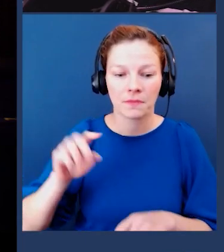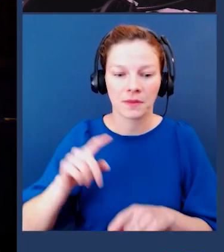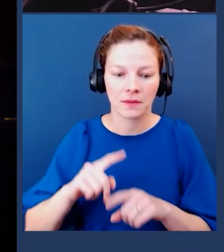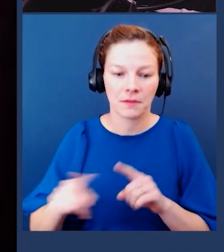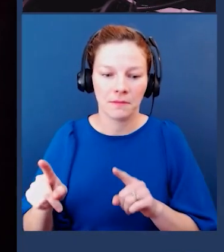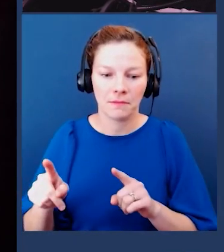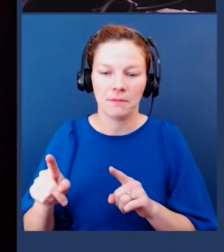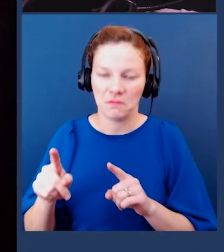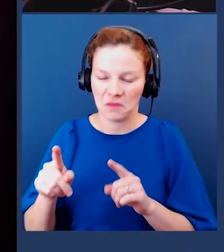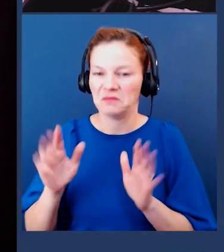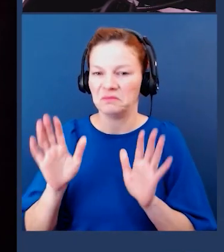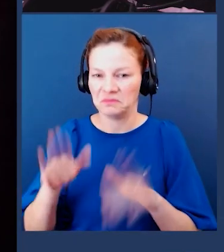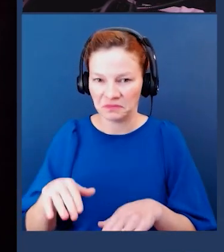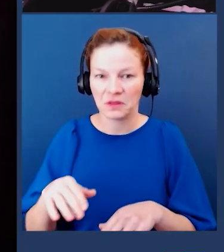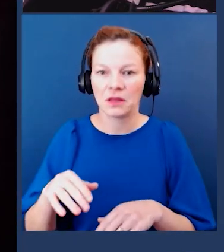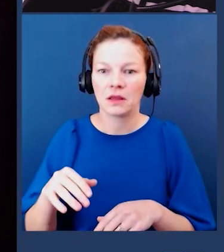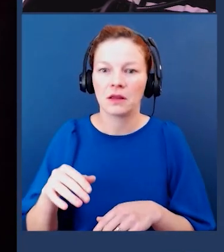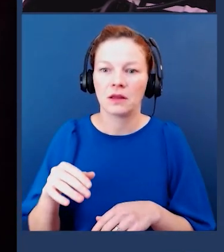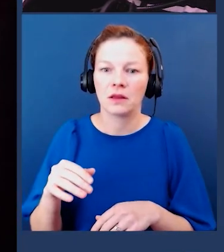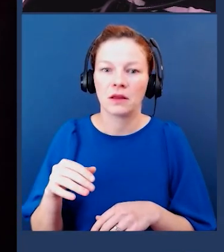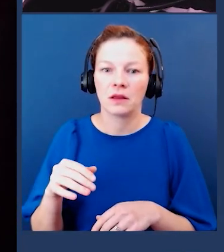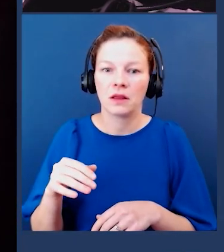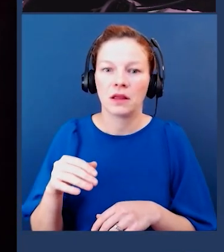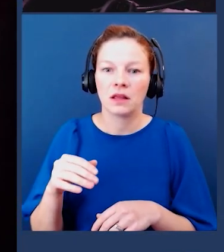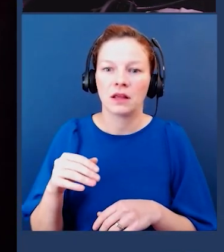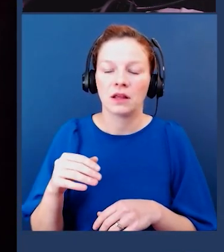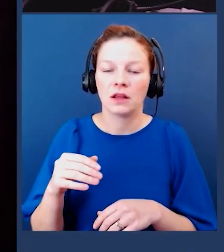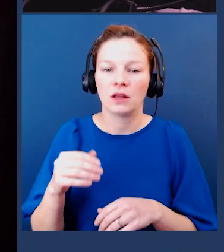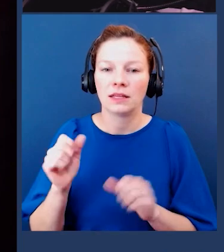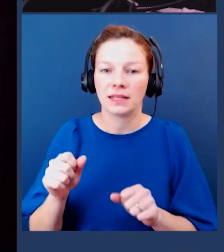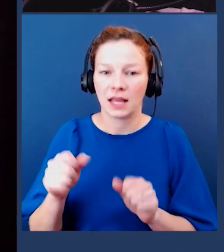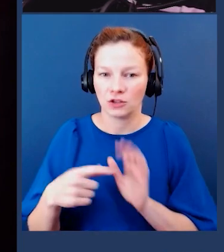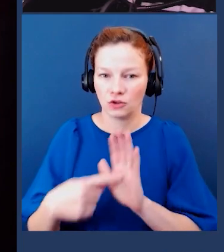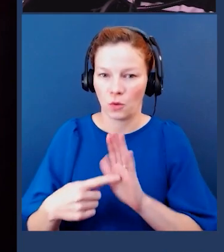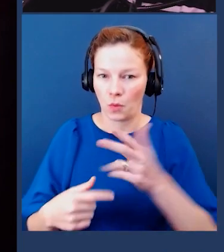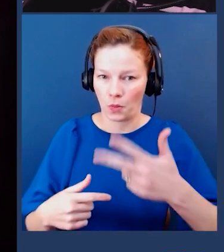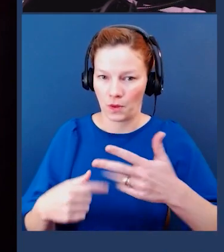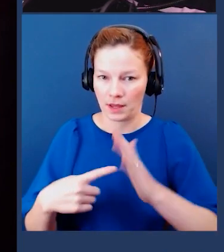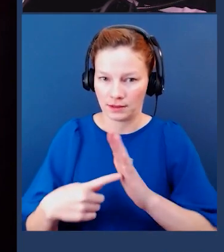So let's actually go straight. Three examples: Catalyst Black, an example